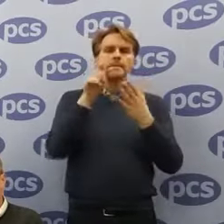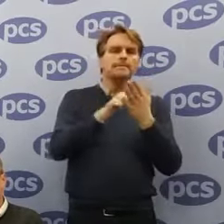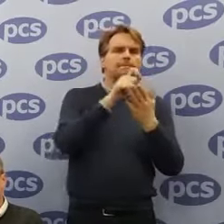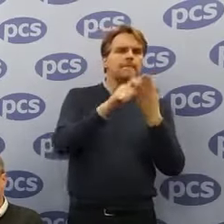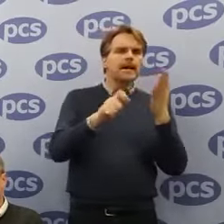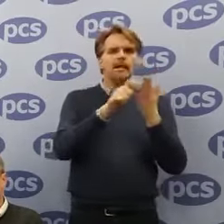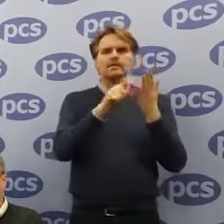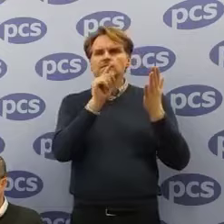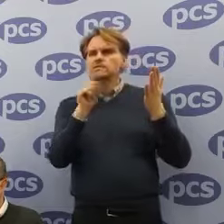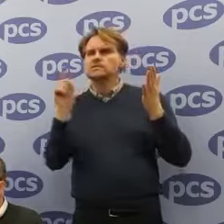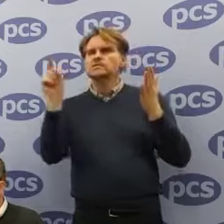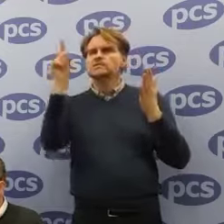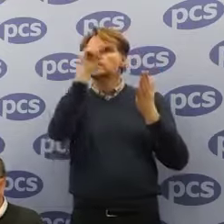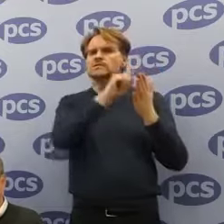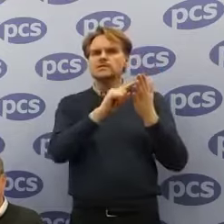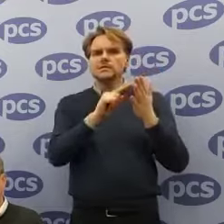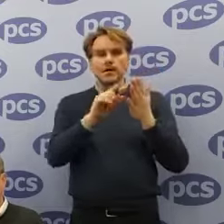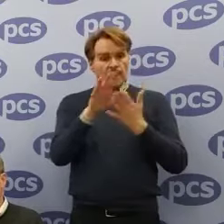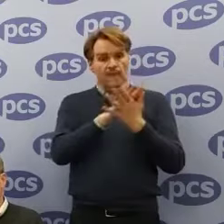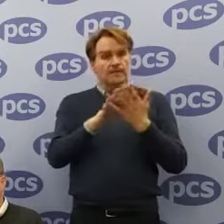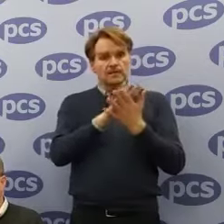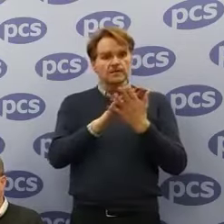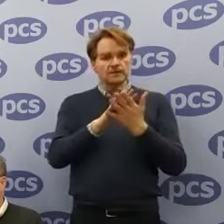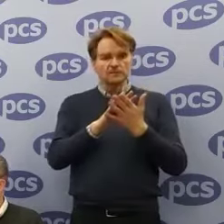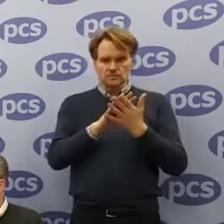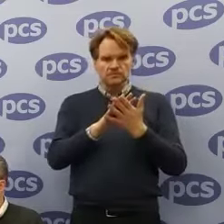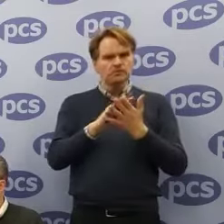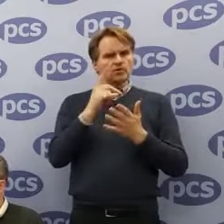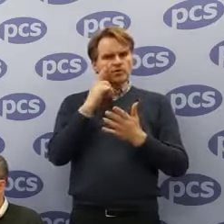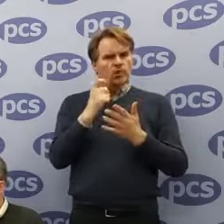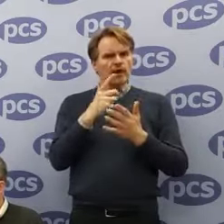to give people the best chance to trigger their own dispute with their